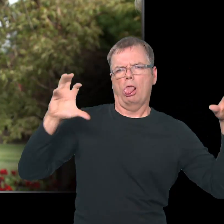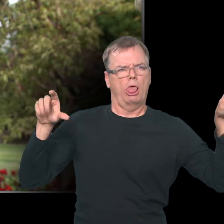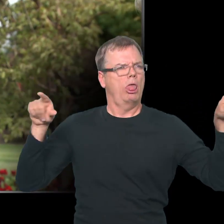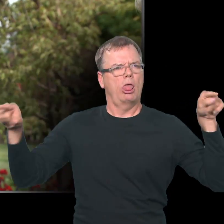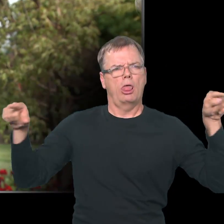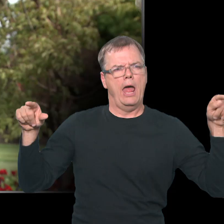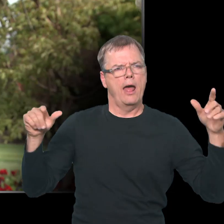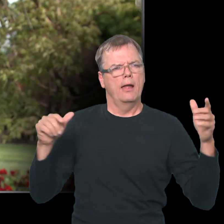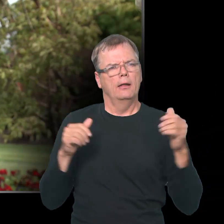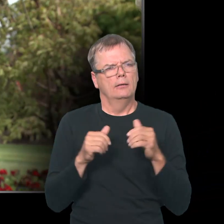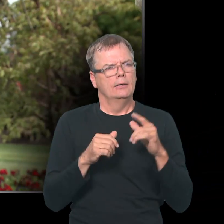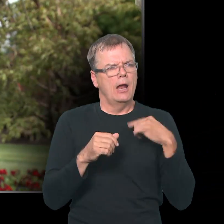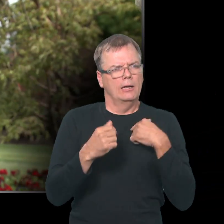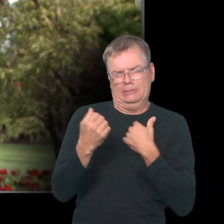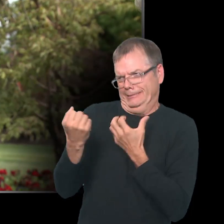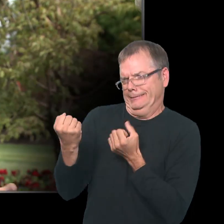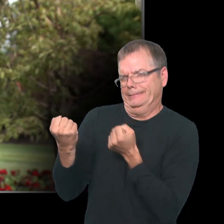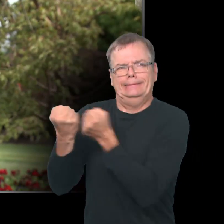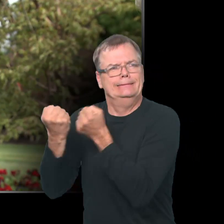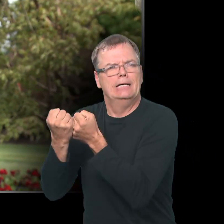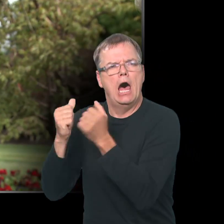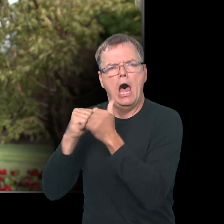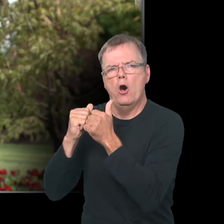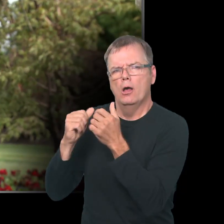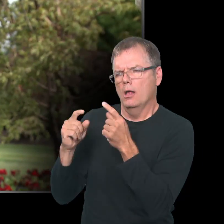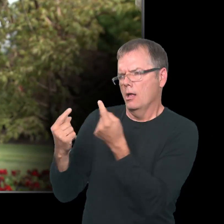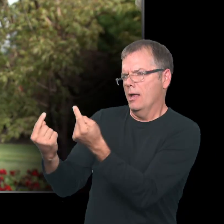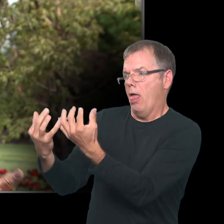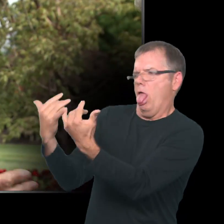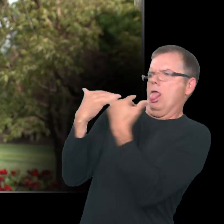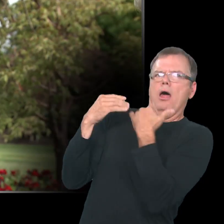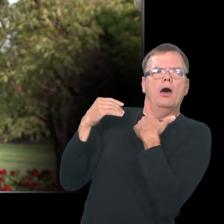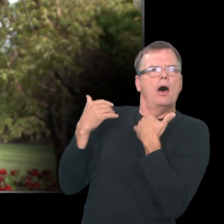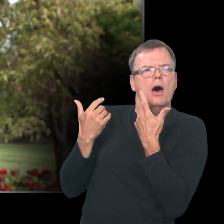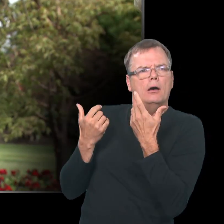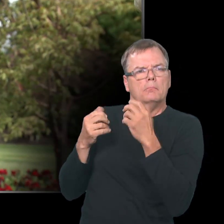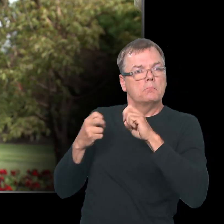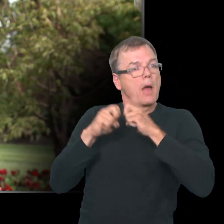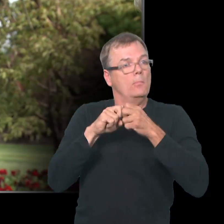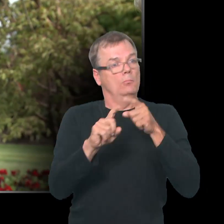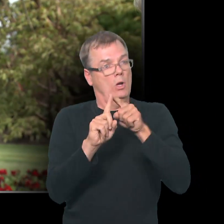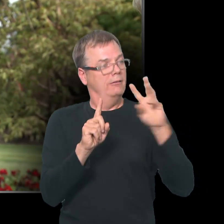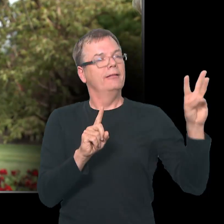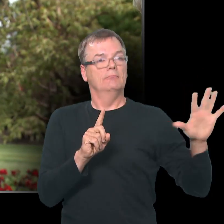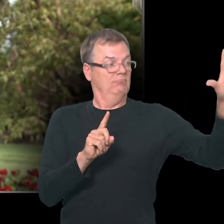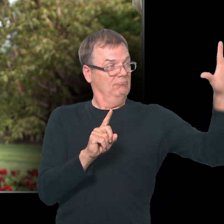supporting the rebels trying to bring down, or the insurgents trying to bring down Assad, or in Libya.